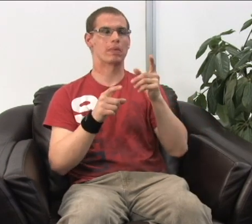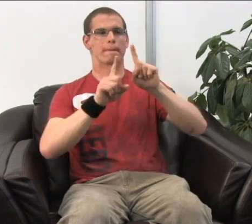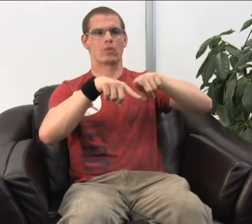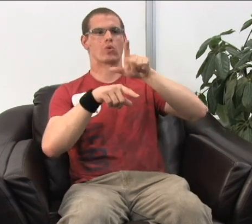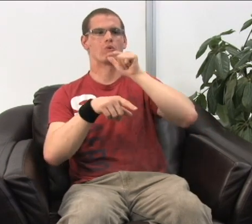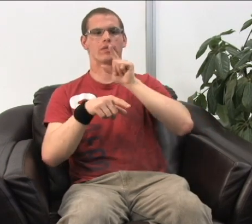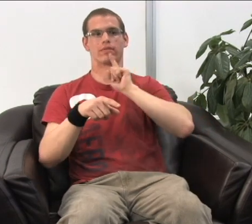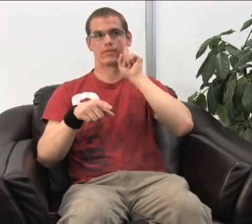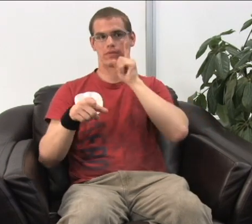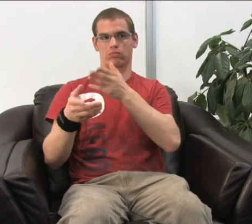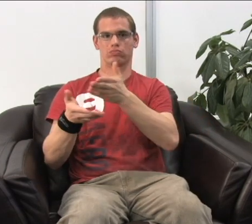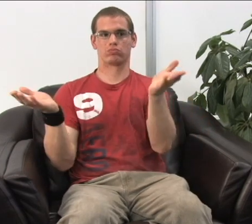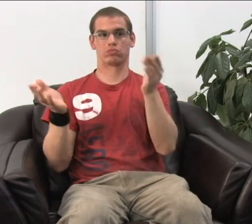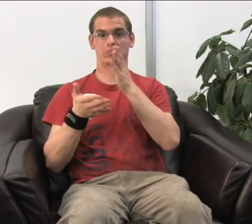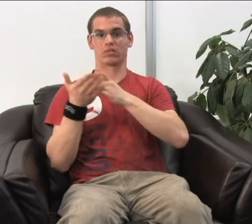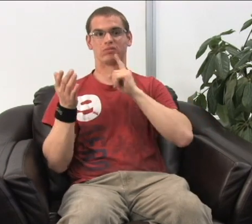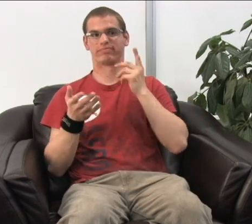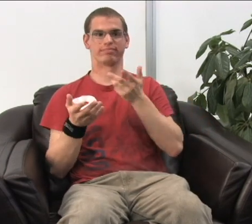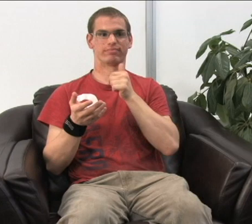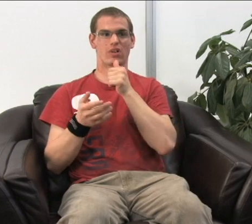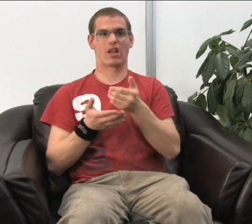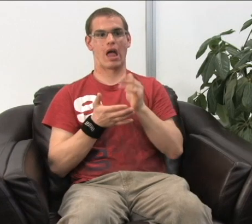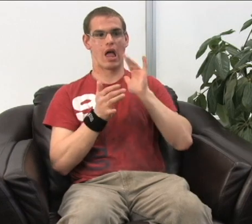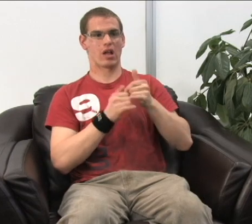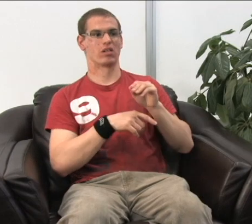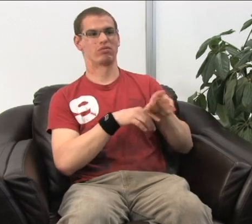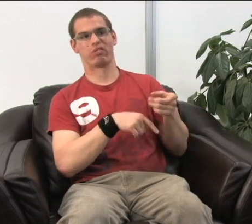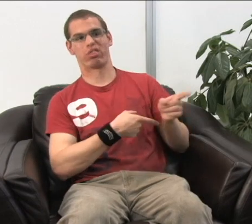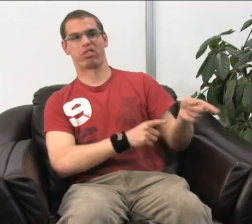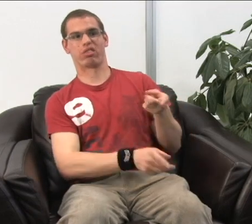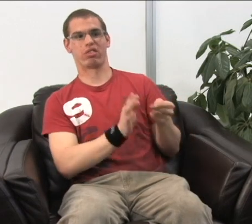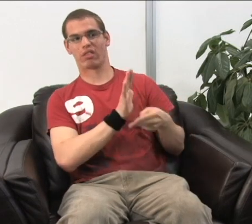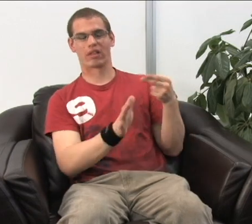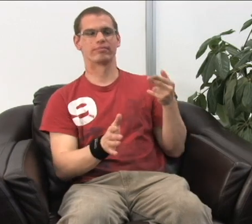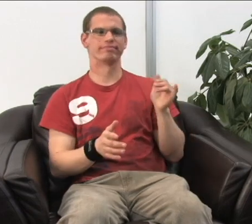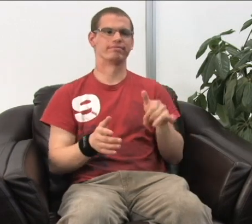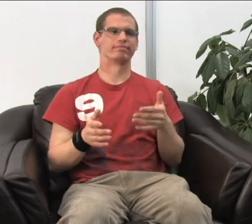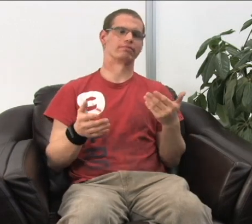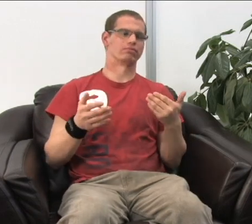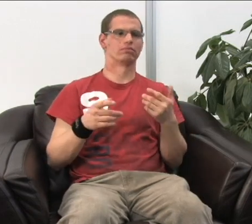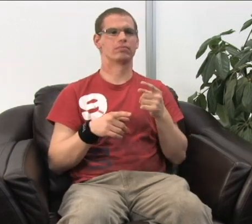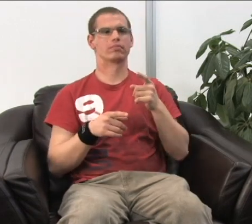So depending on who the deaf youth are that I'm hanging out with, as long as they're not teasing you or making fun of you,